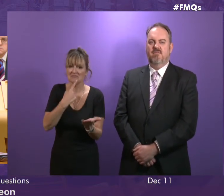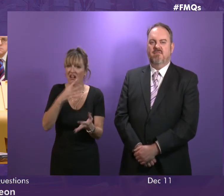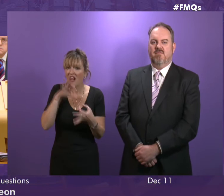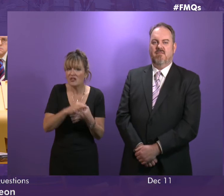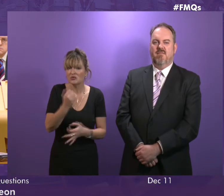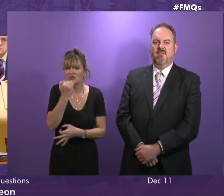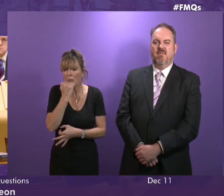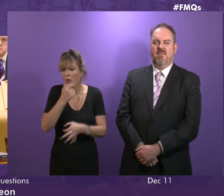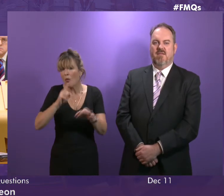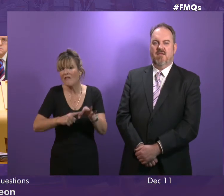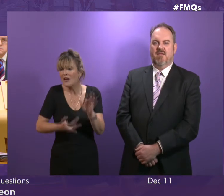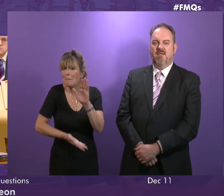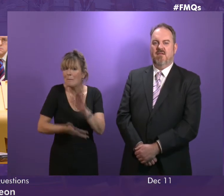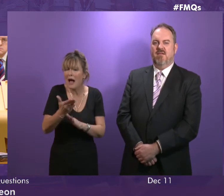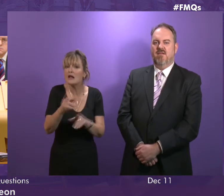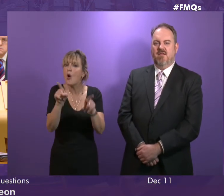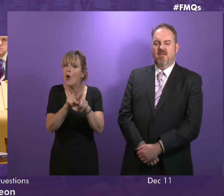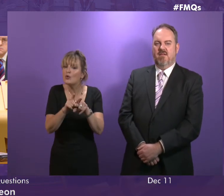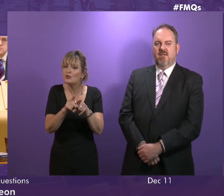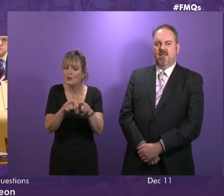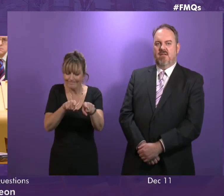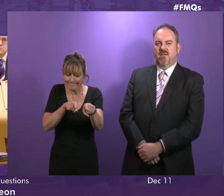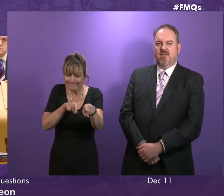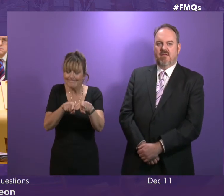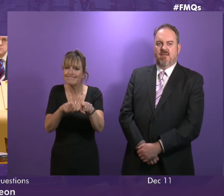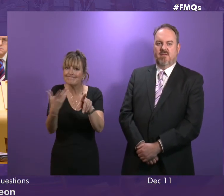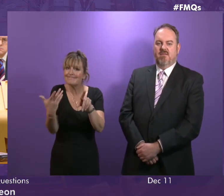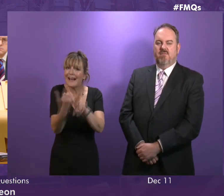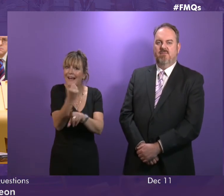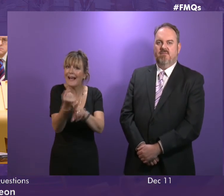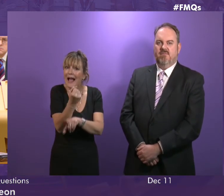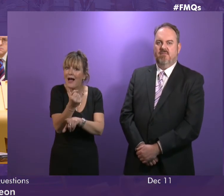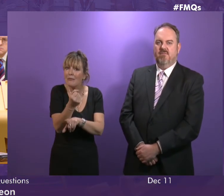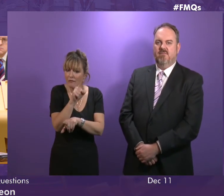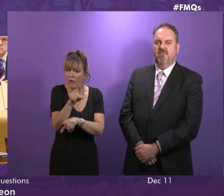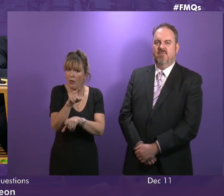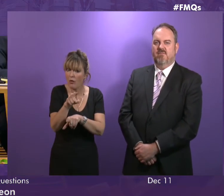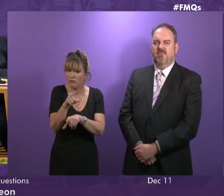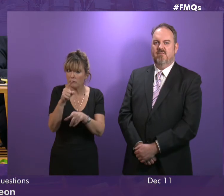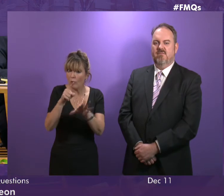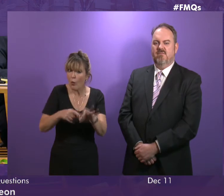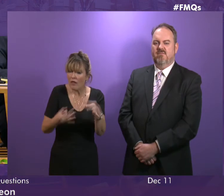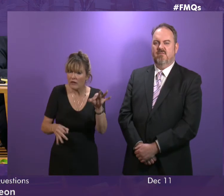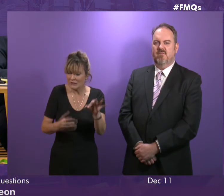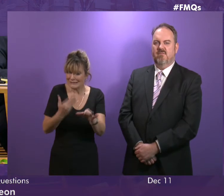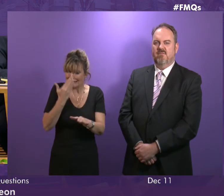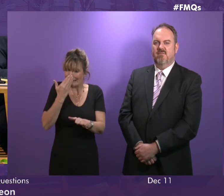and the gap in attainment in terms of qualifications suggests that, across the whole of the senior